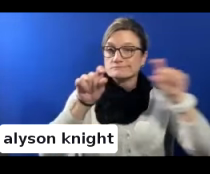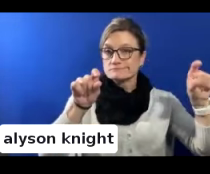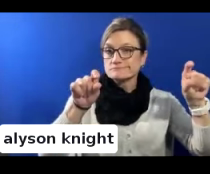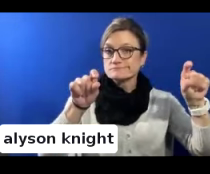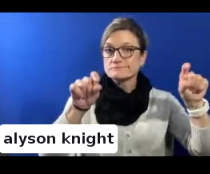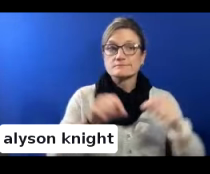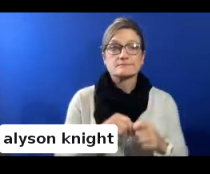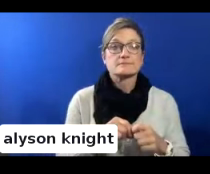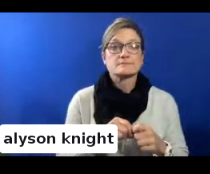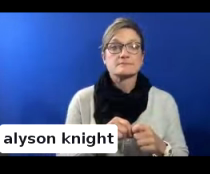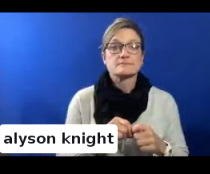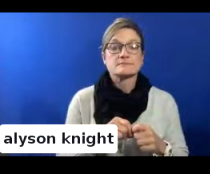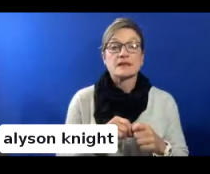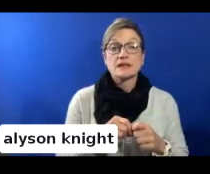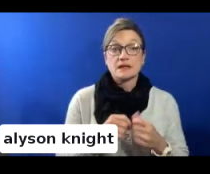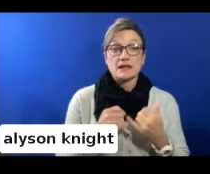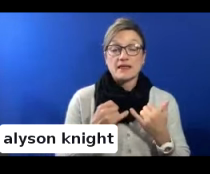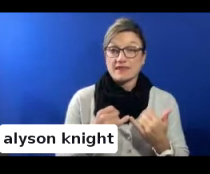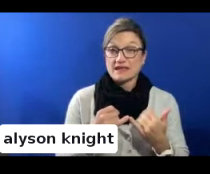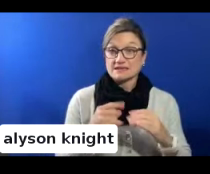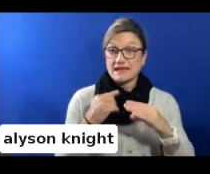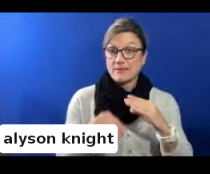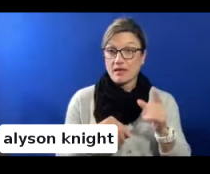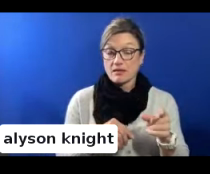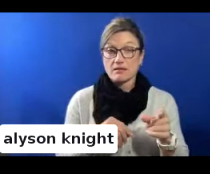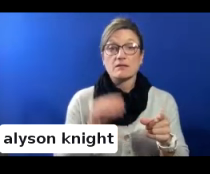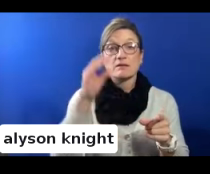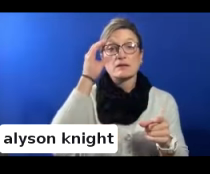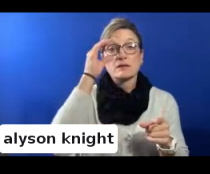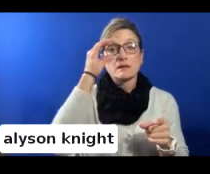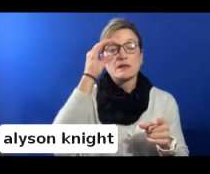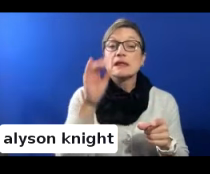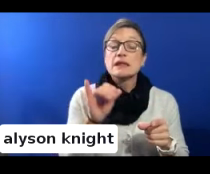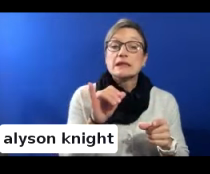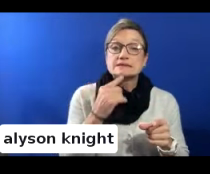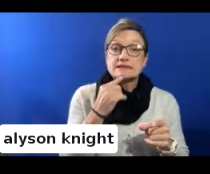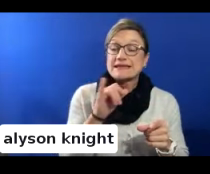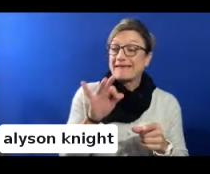The only difference in this email is, if the awarded funds have not